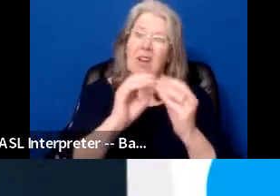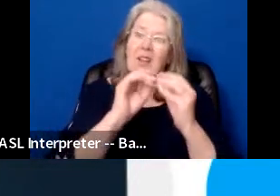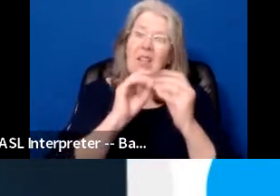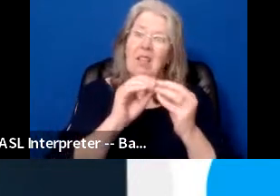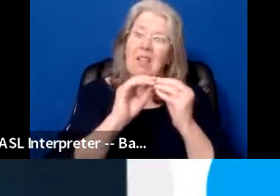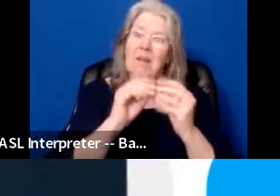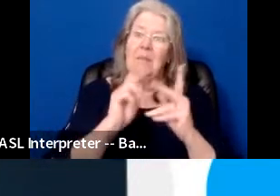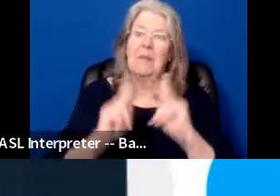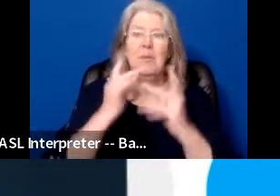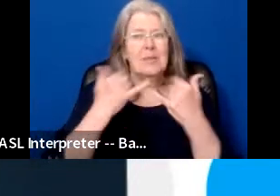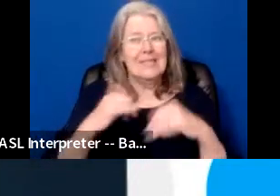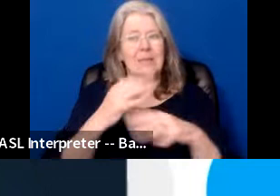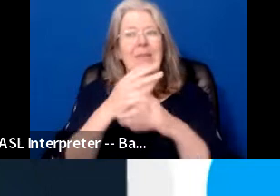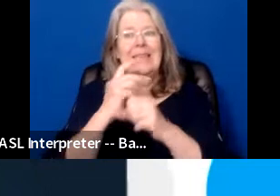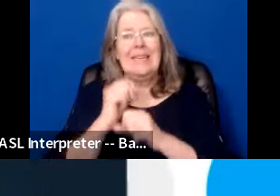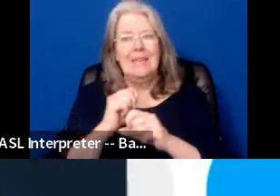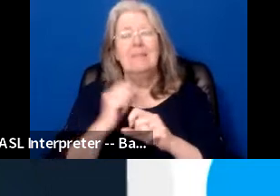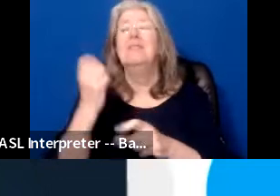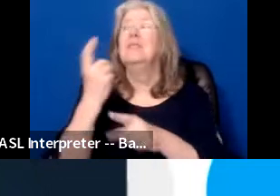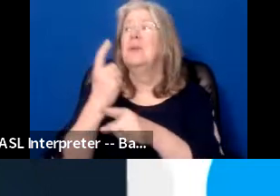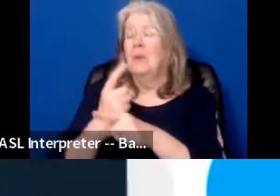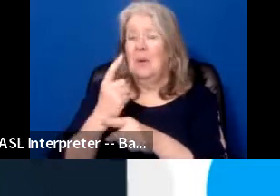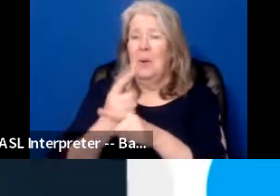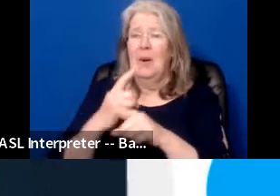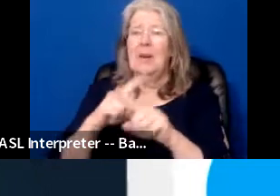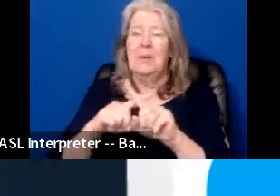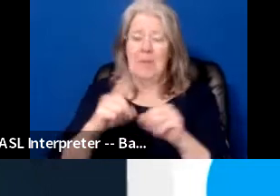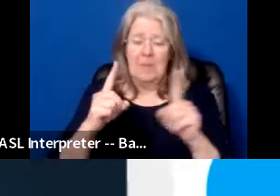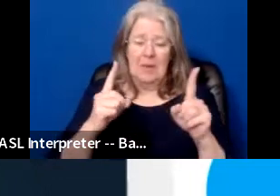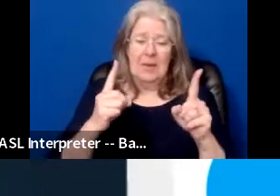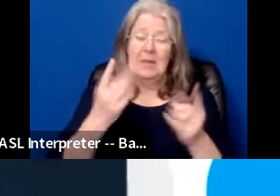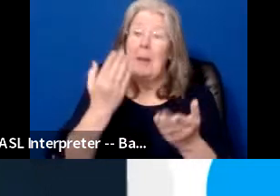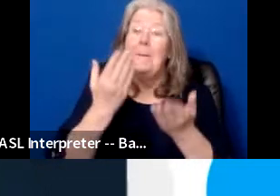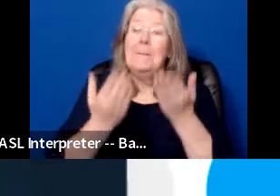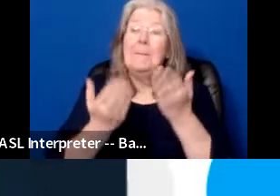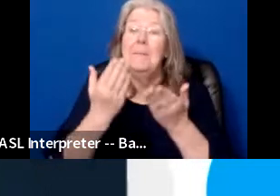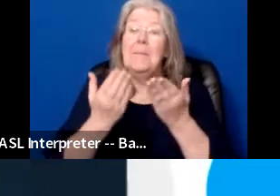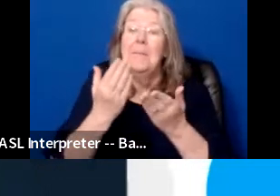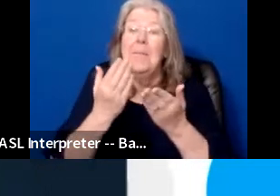getting it. Yeah but the differences people, it may be what's keeping people alive that